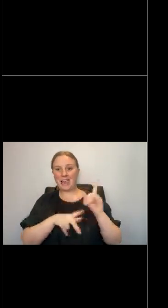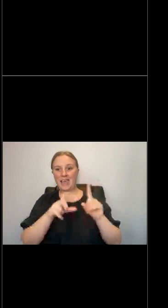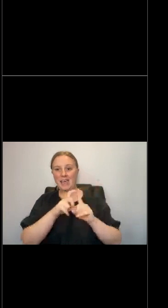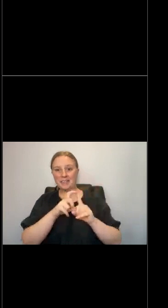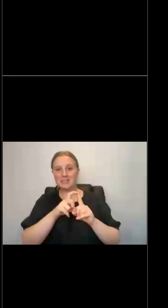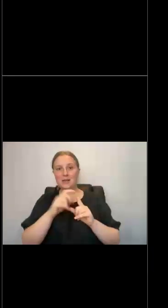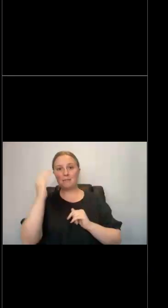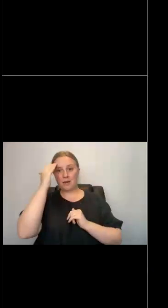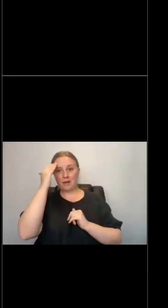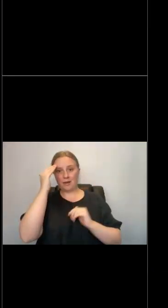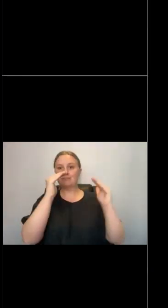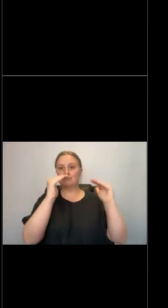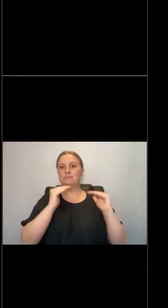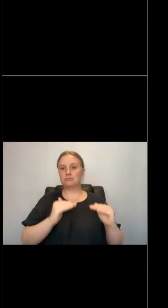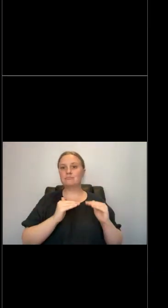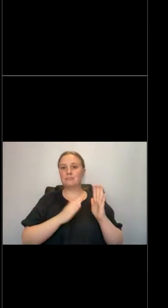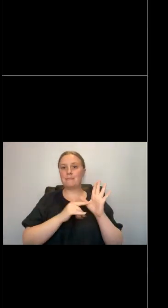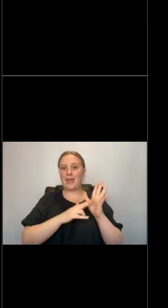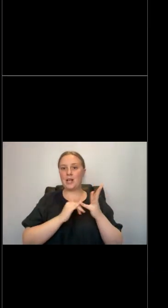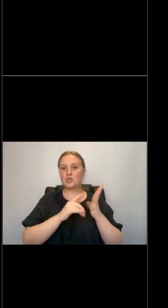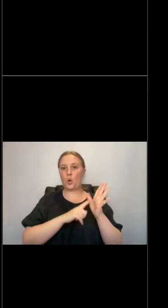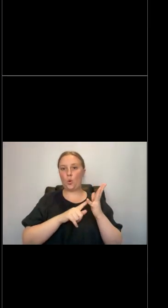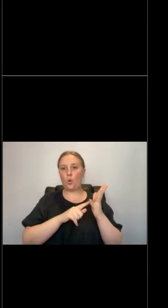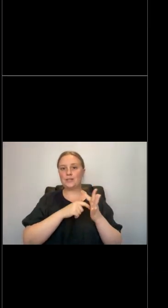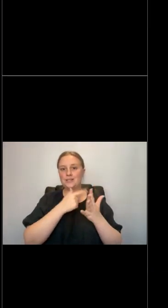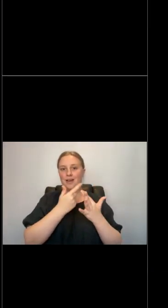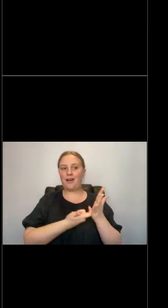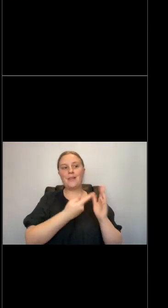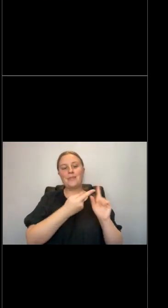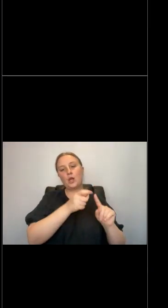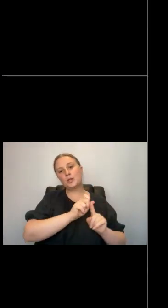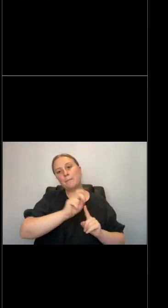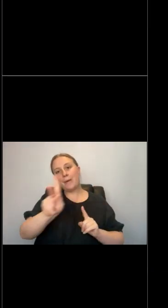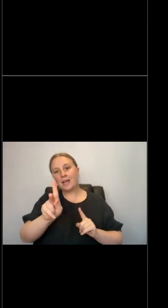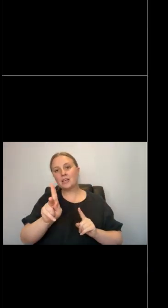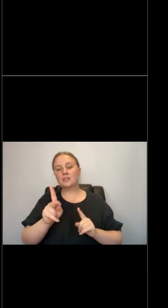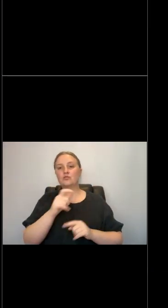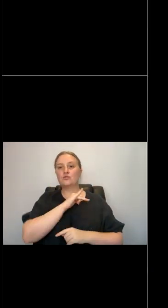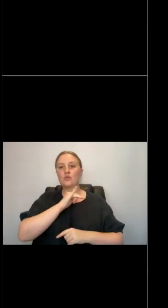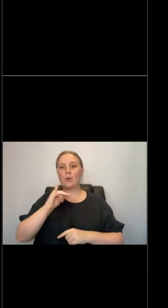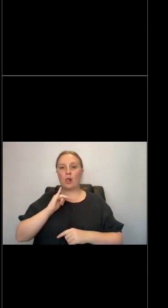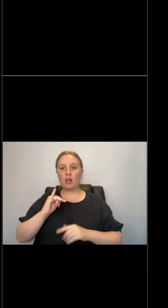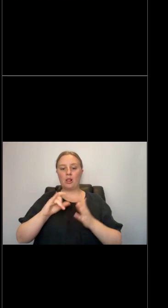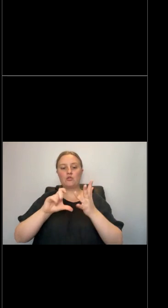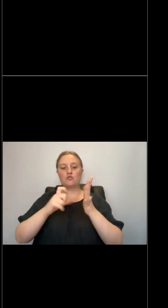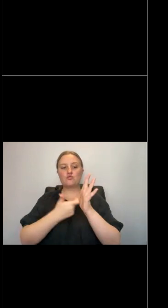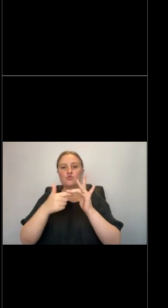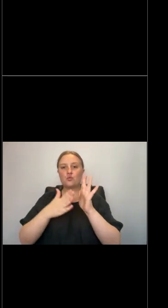and booted back to the criminal courts to be finalized. It's a very